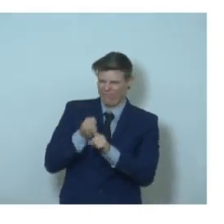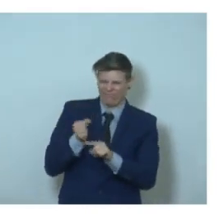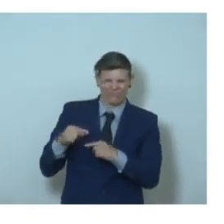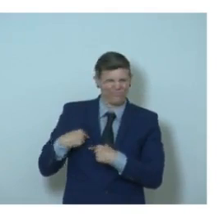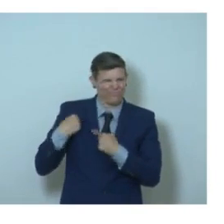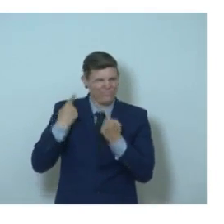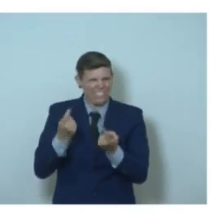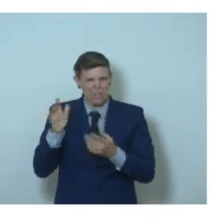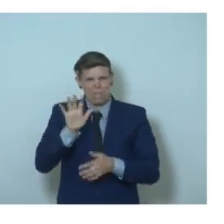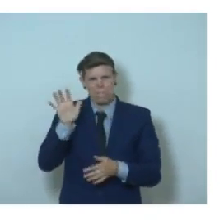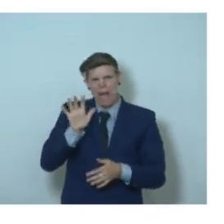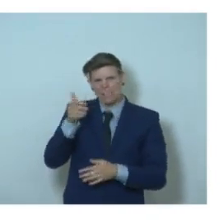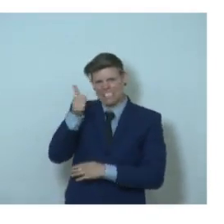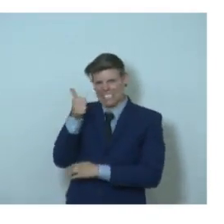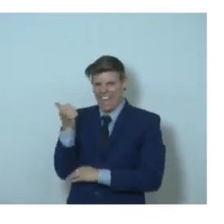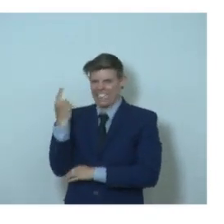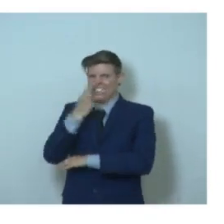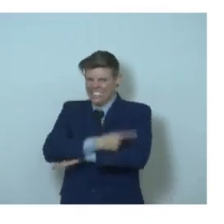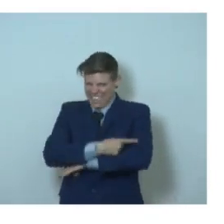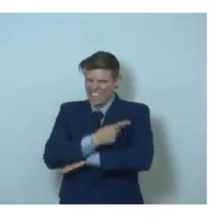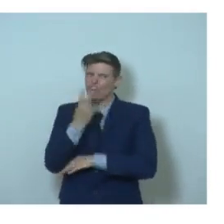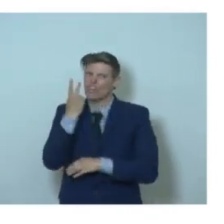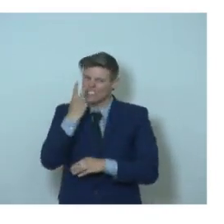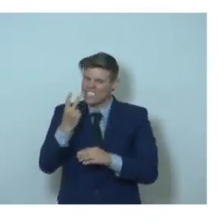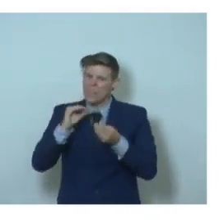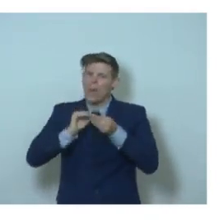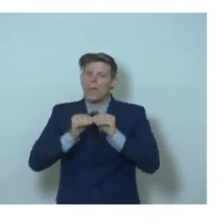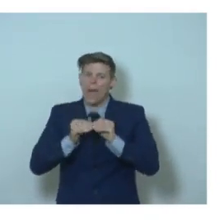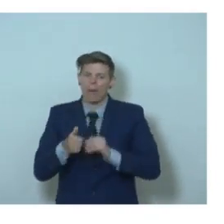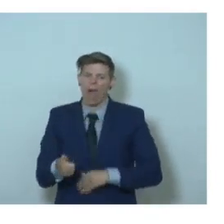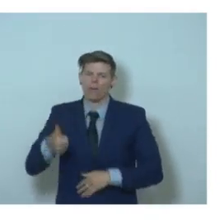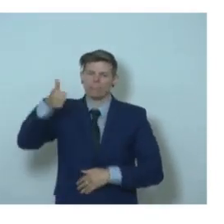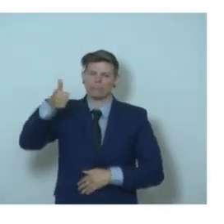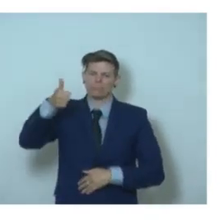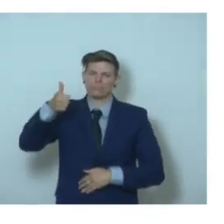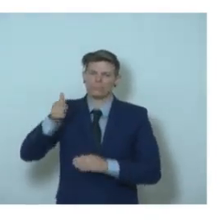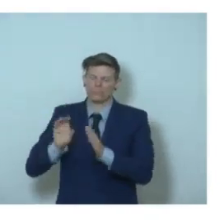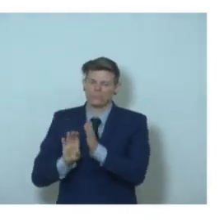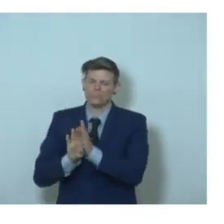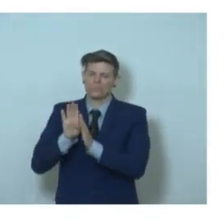OUR DAILY CASE RATES ARE GOING DOWN AND THEN UNFORTUNATELY OVER THE PAST ABOUT 10 DAYS.